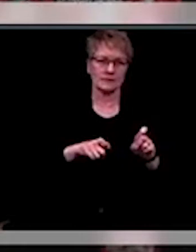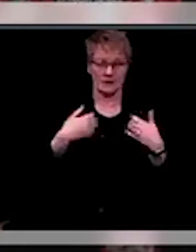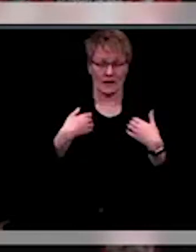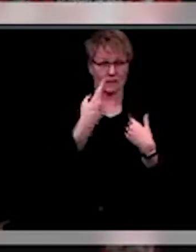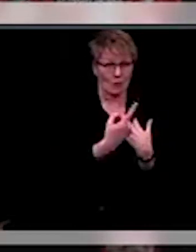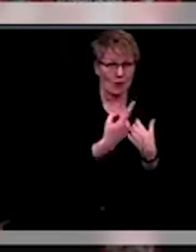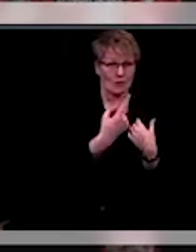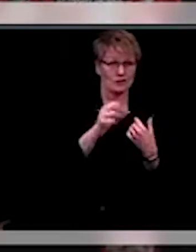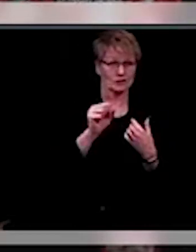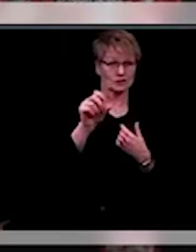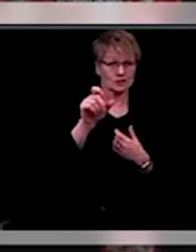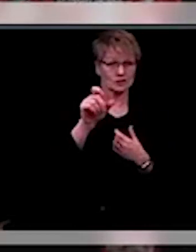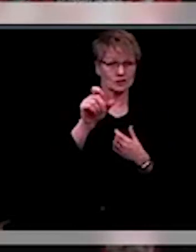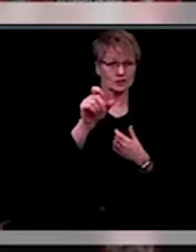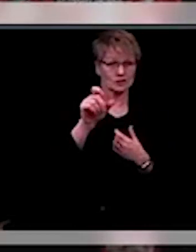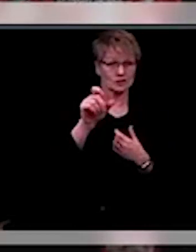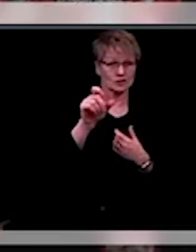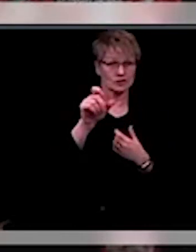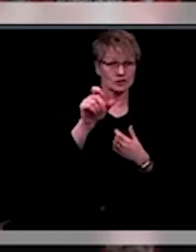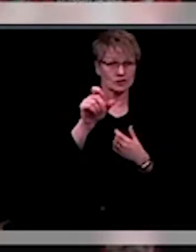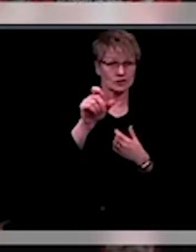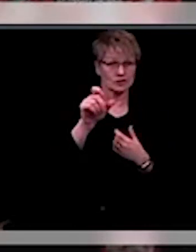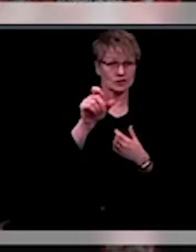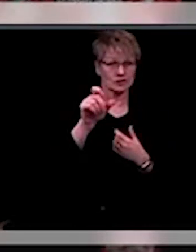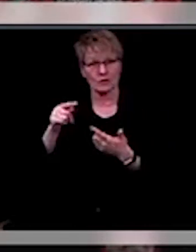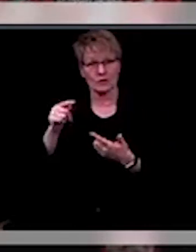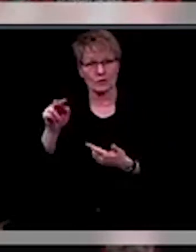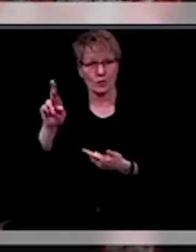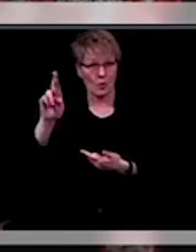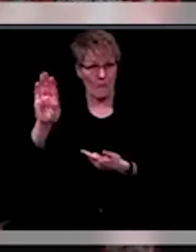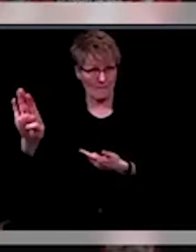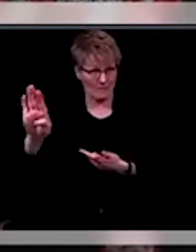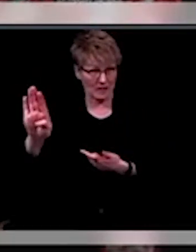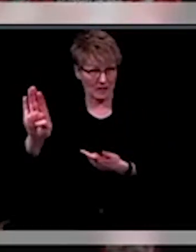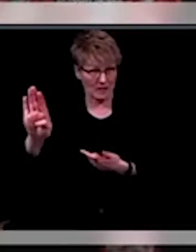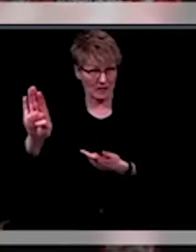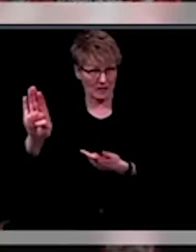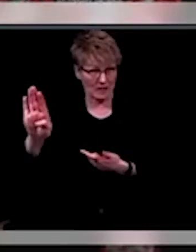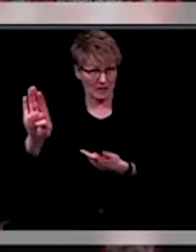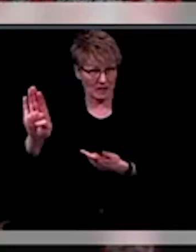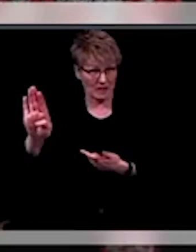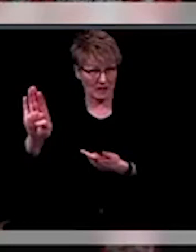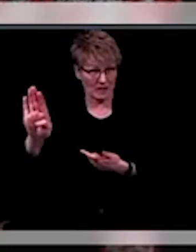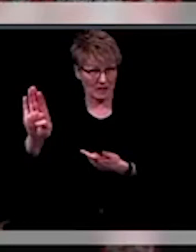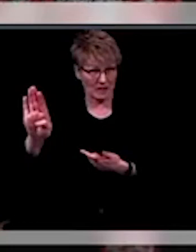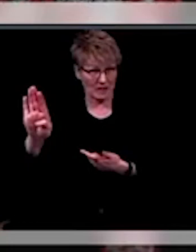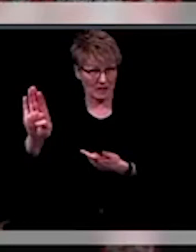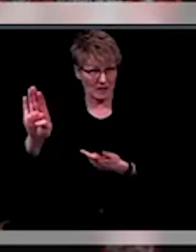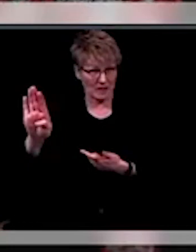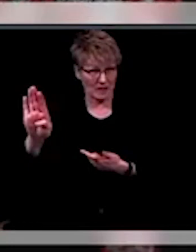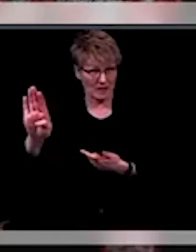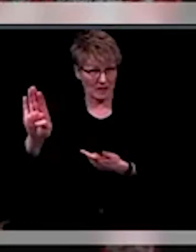adding some resources for testing in the next couple months. The testing is important because